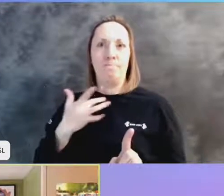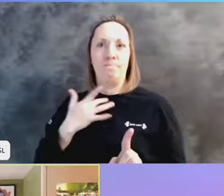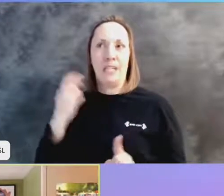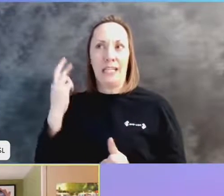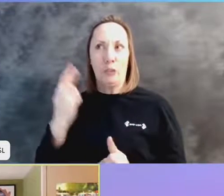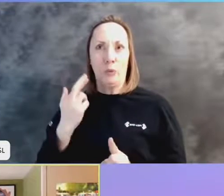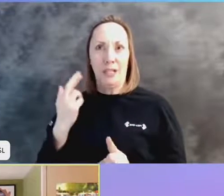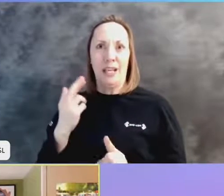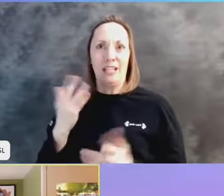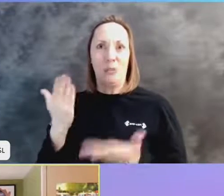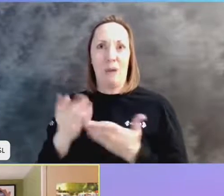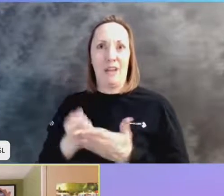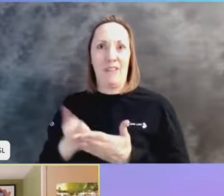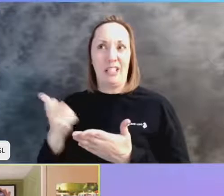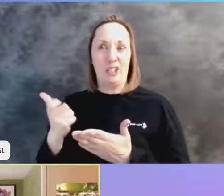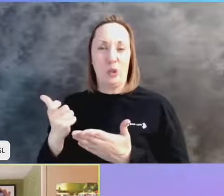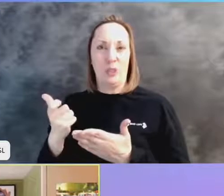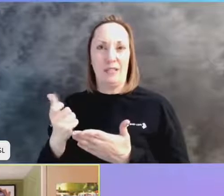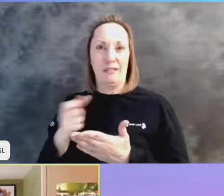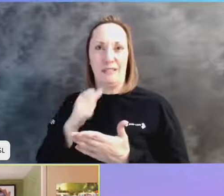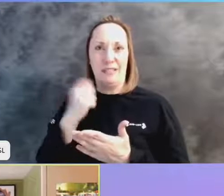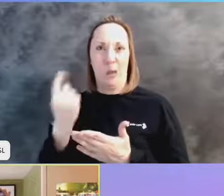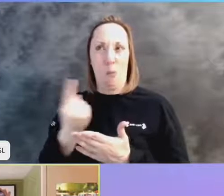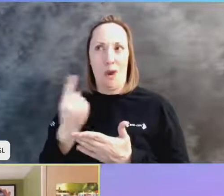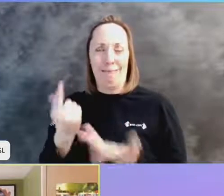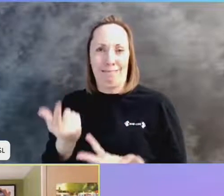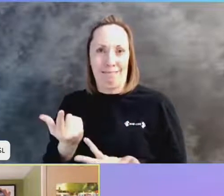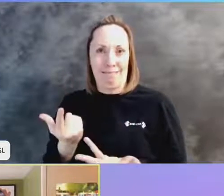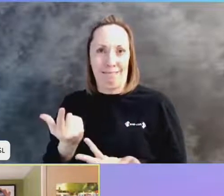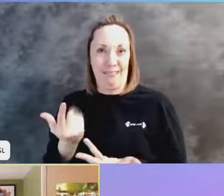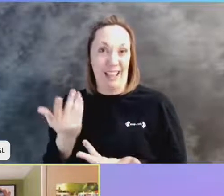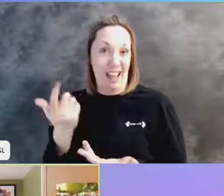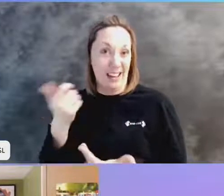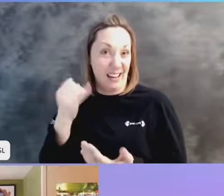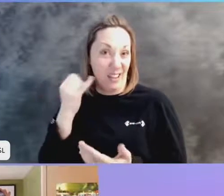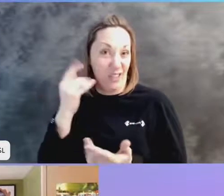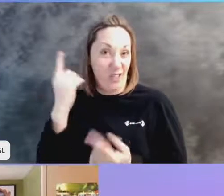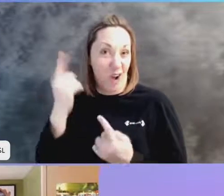pivot when the needs of an audience are a little different than you planned or realize that you